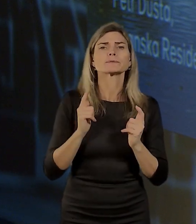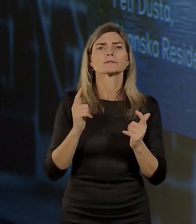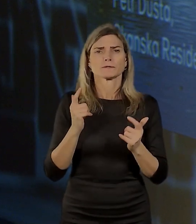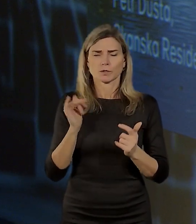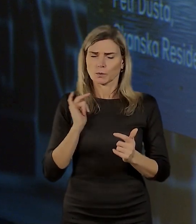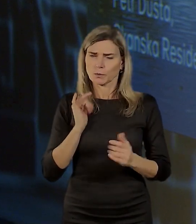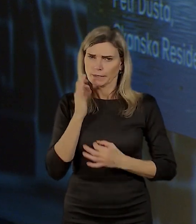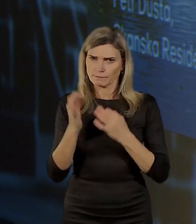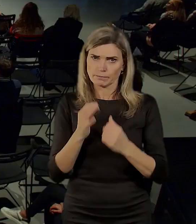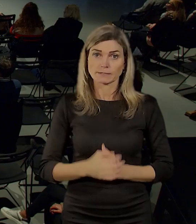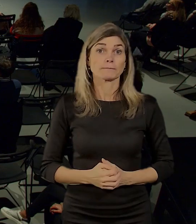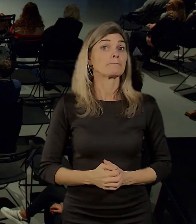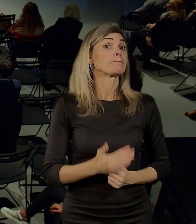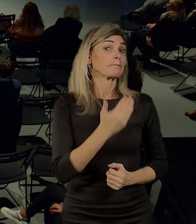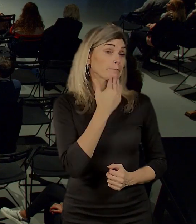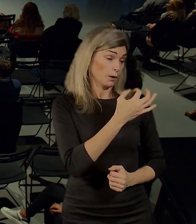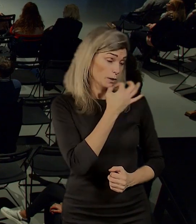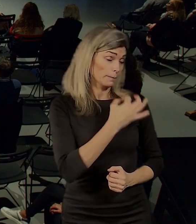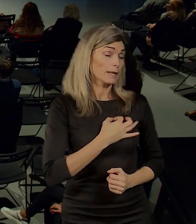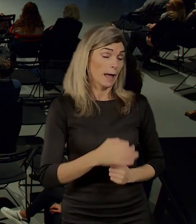And it is clear that Prague 12 in this